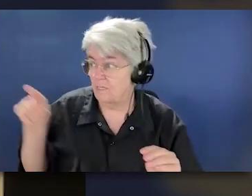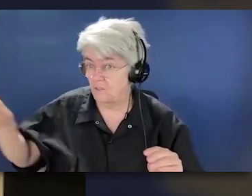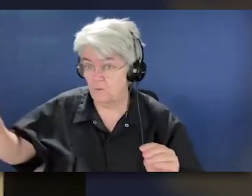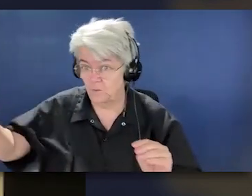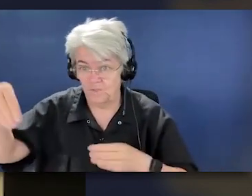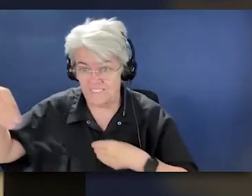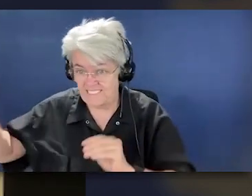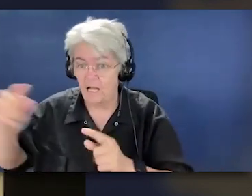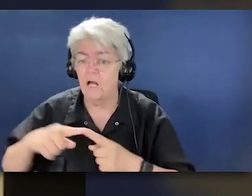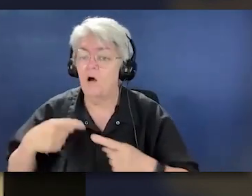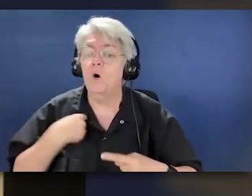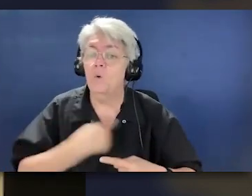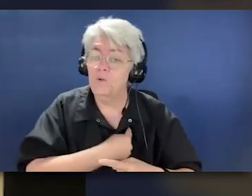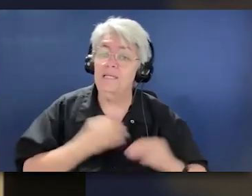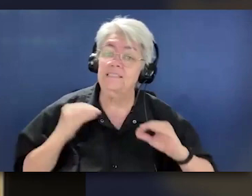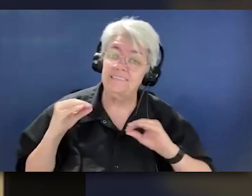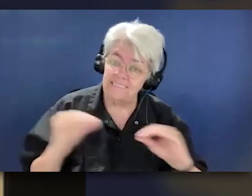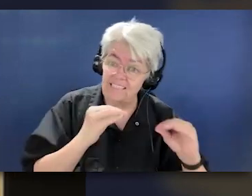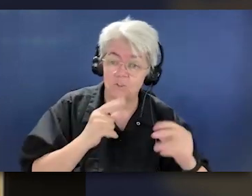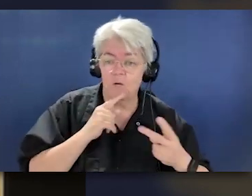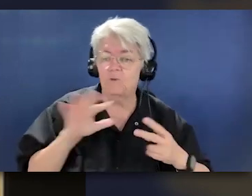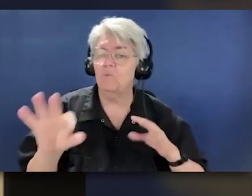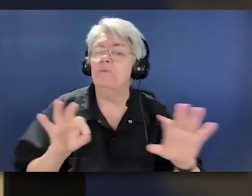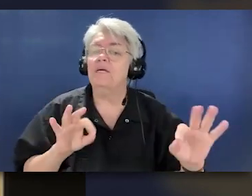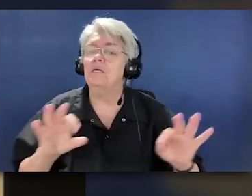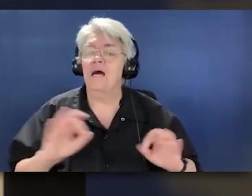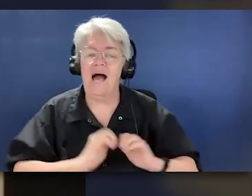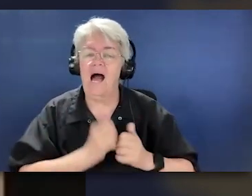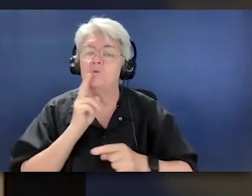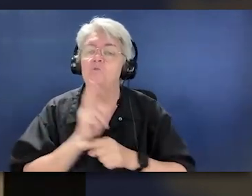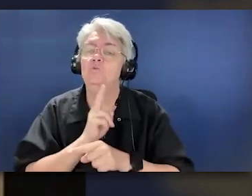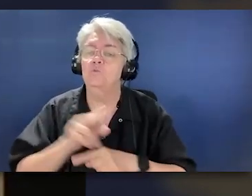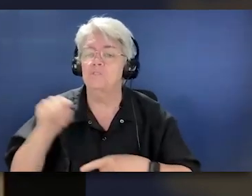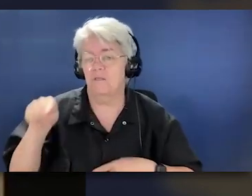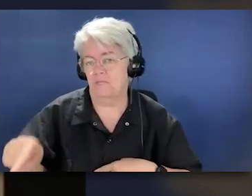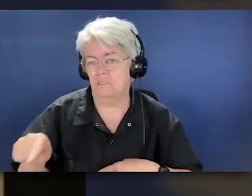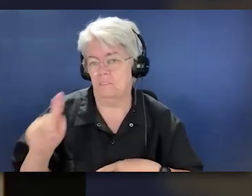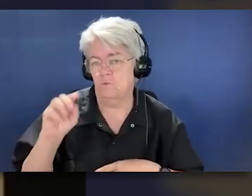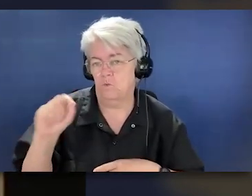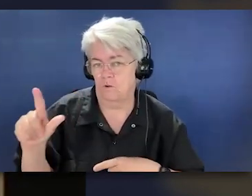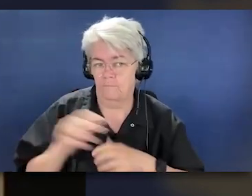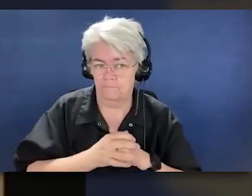something that we do. And maybe we will pick and choose how we want to use these things.